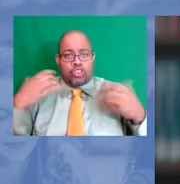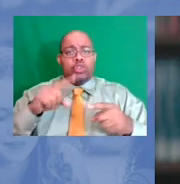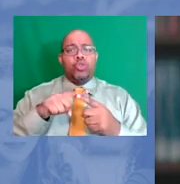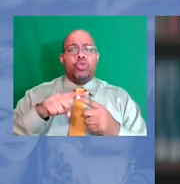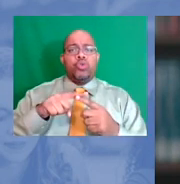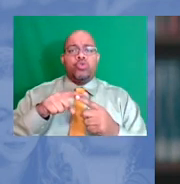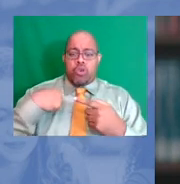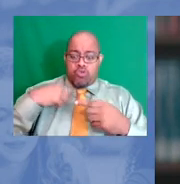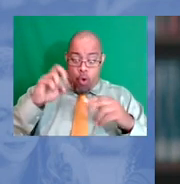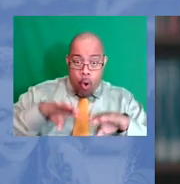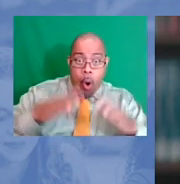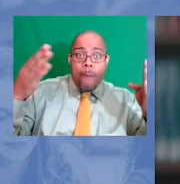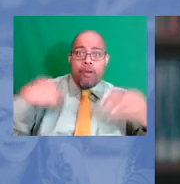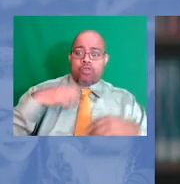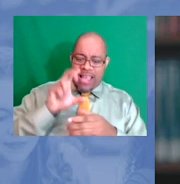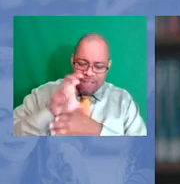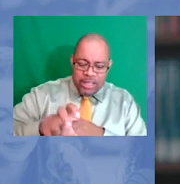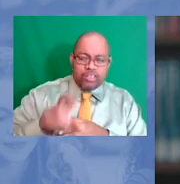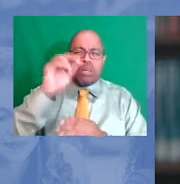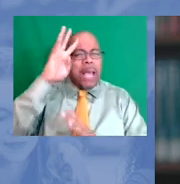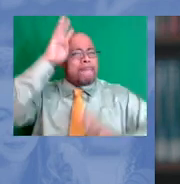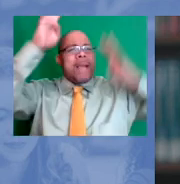REINVENT AND REIMAGINE OUR SCHOOLS DIFFERENTLY AND BETTER THAN EVER BEFORE.